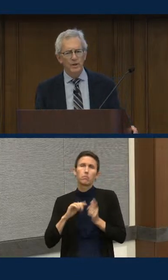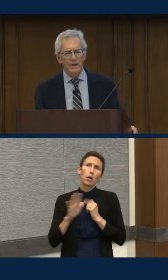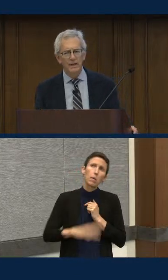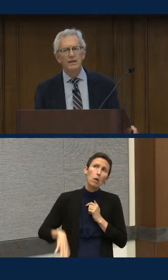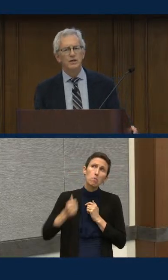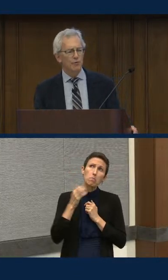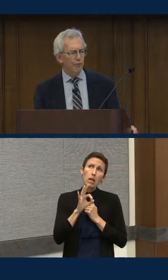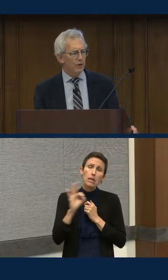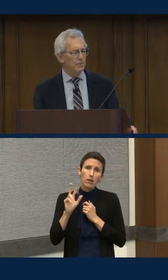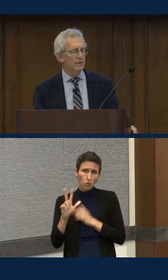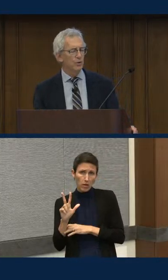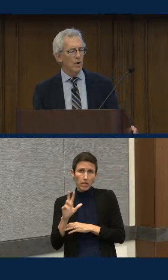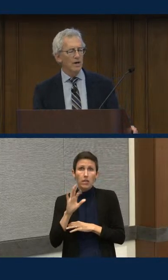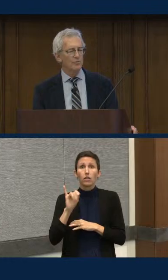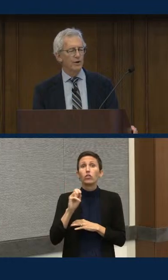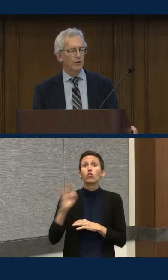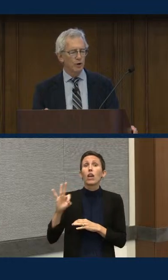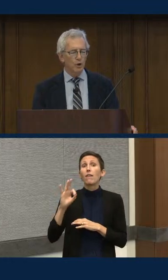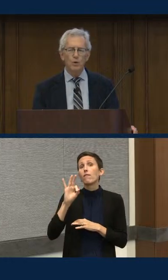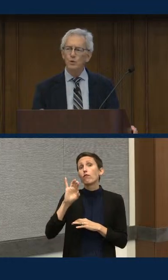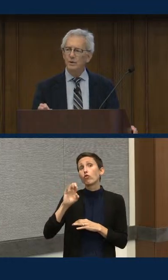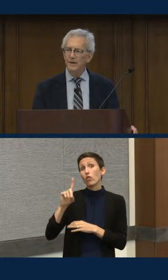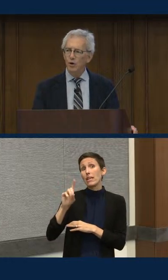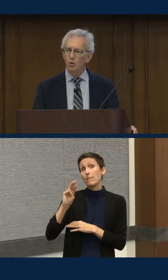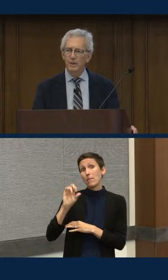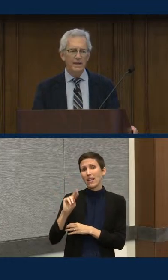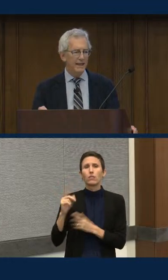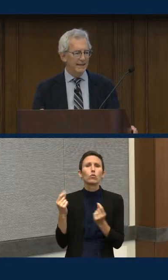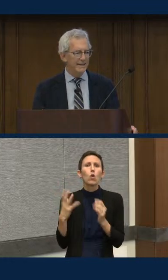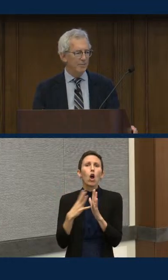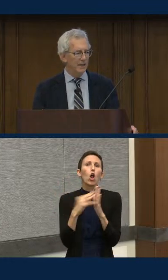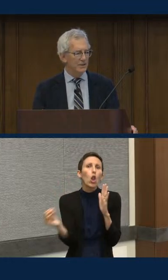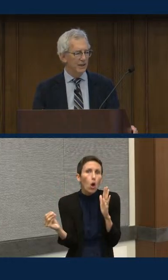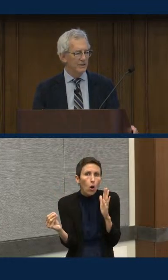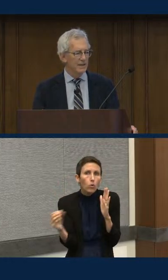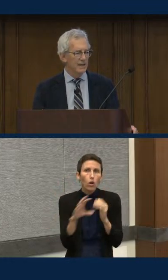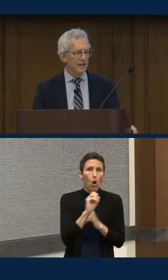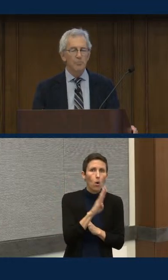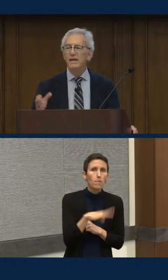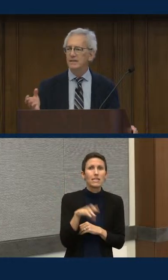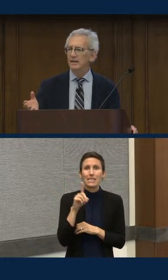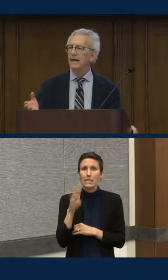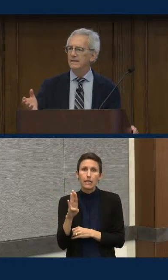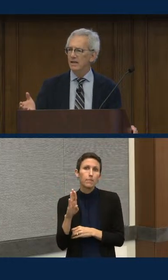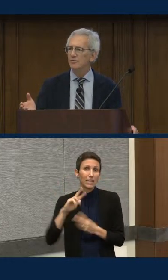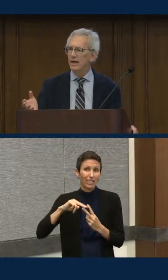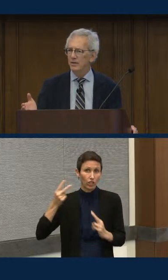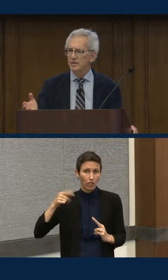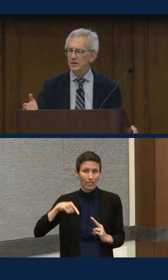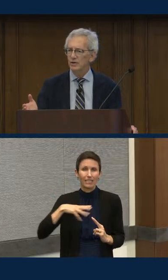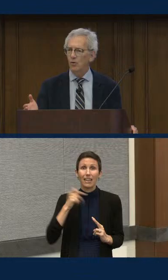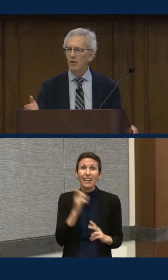1993 Jeff freedman at the Rockefeller cloned OB and DB genes and basically identified